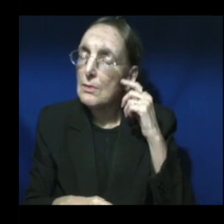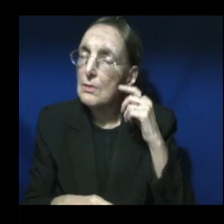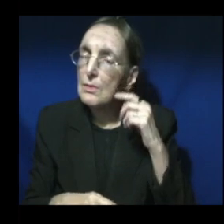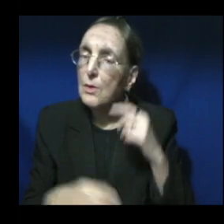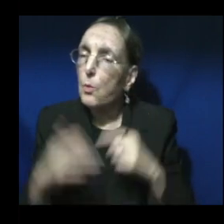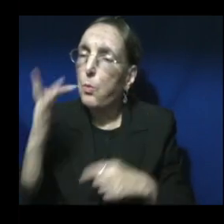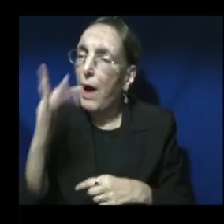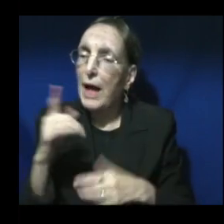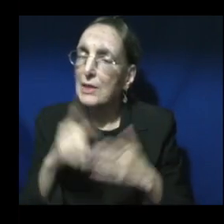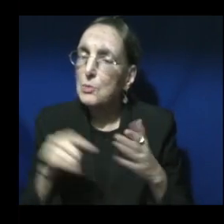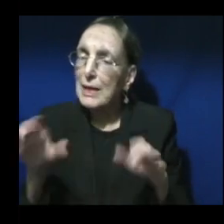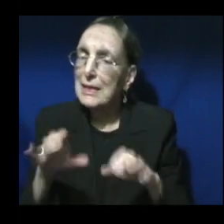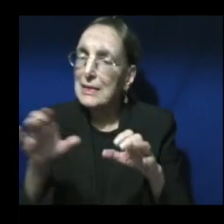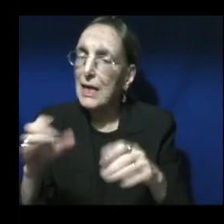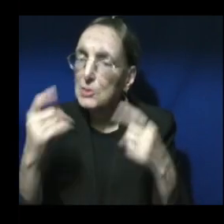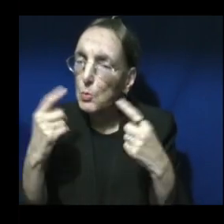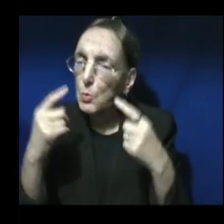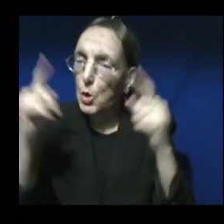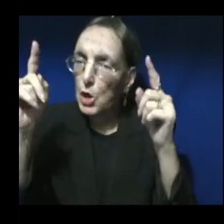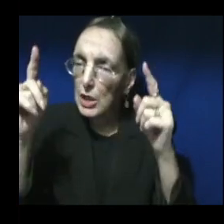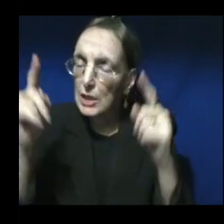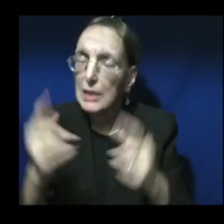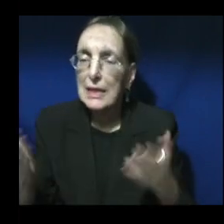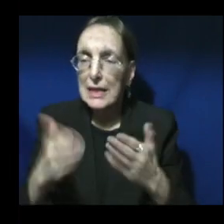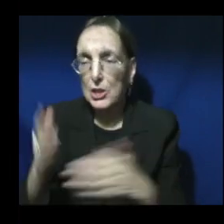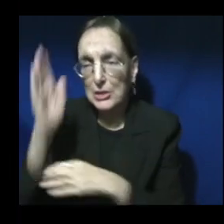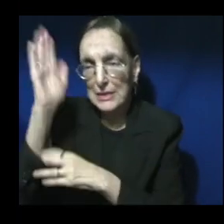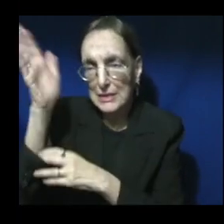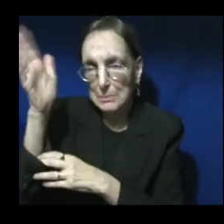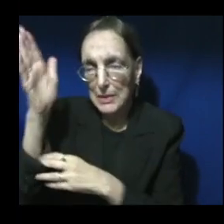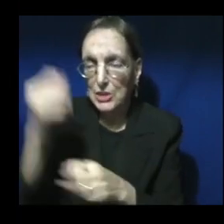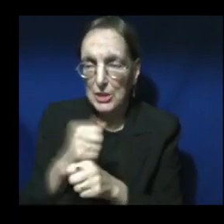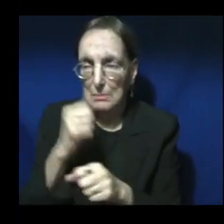Here is a speech that he made a number of years ago when he was first running for office. He said,